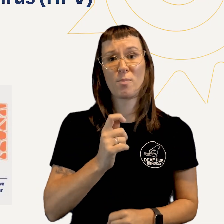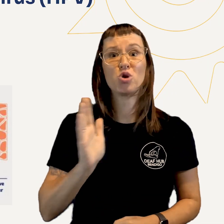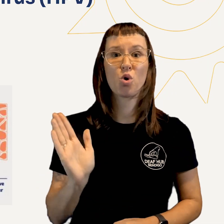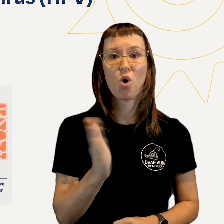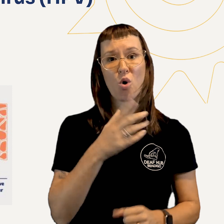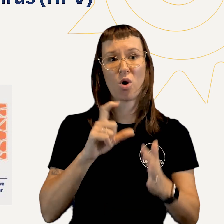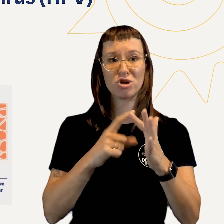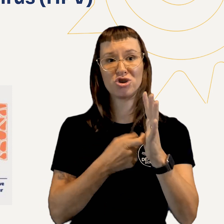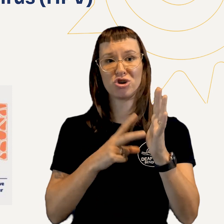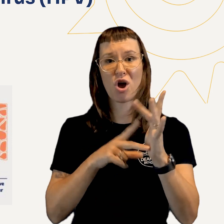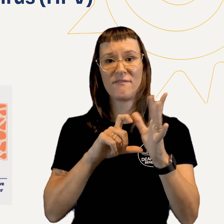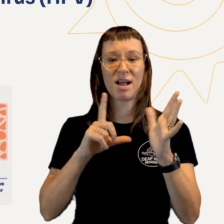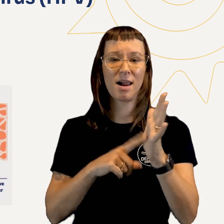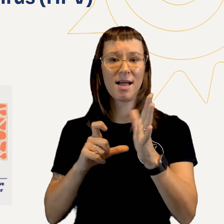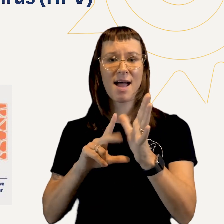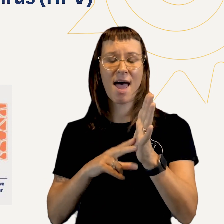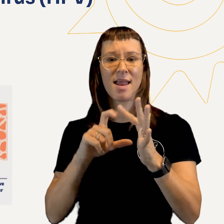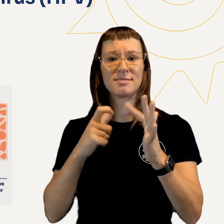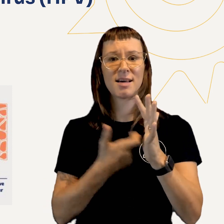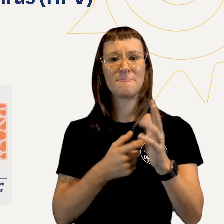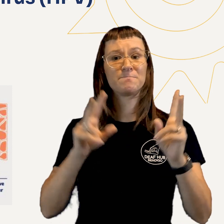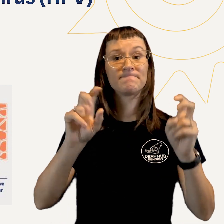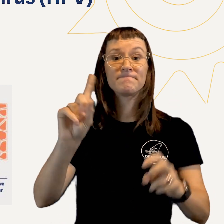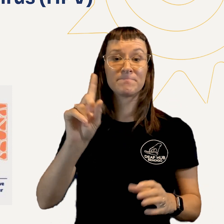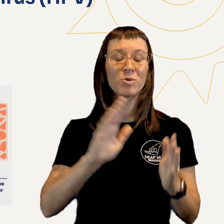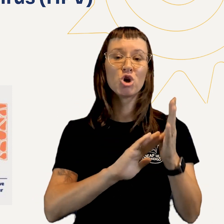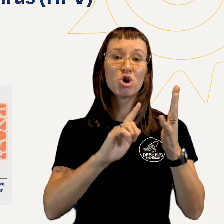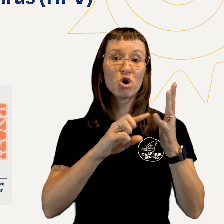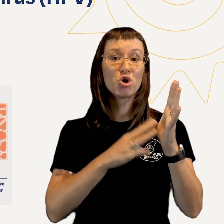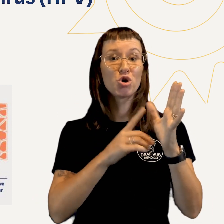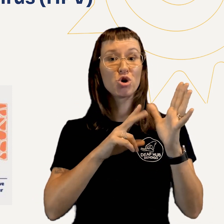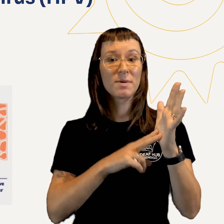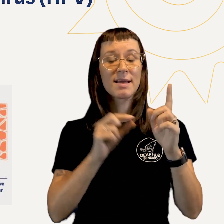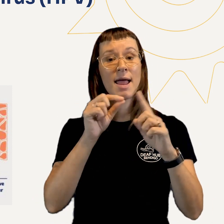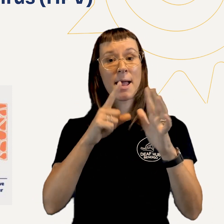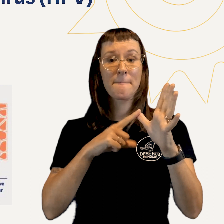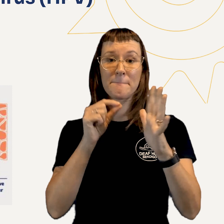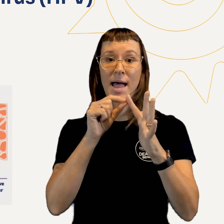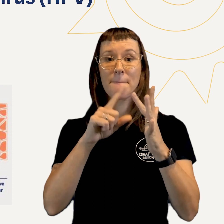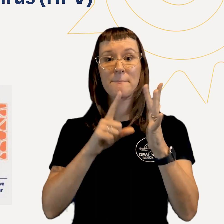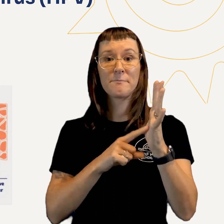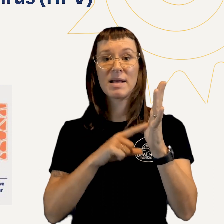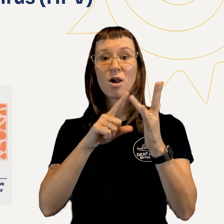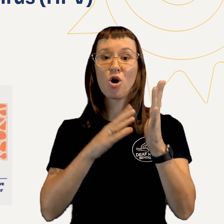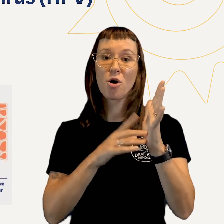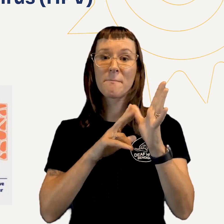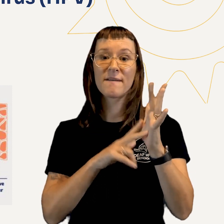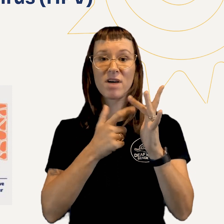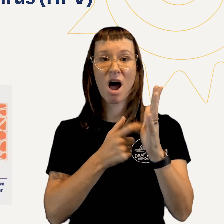The virus that causes almost all cases of cervical cancer, The Human Papillomavirus, can be detected with a Cervical Screening Test.